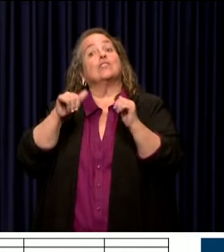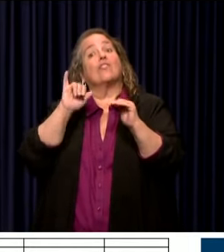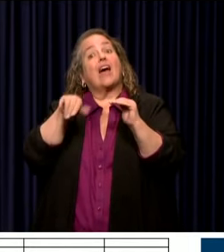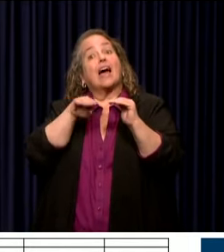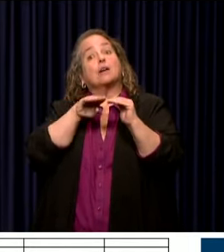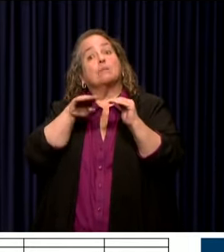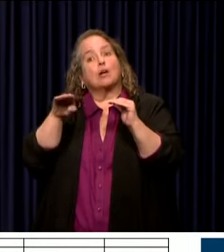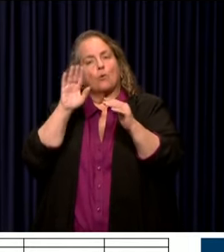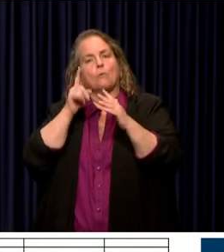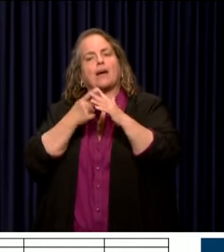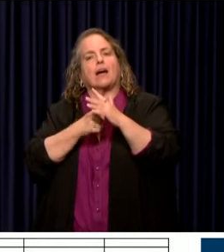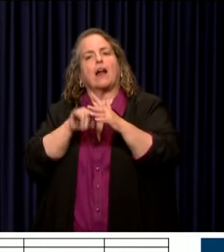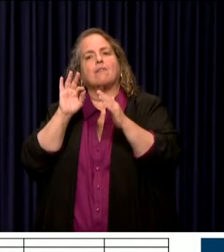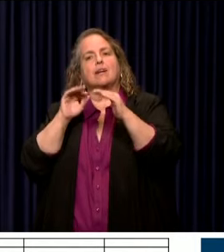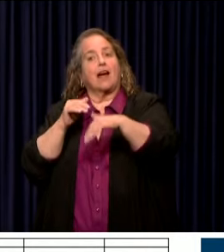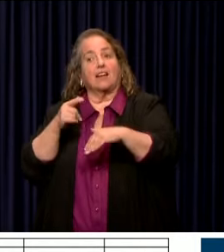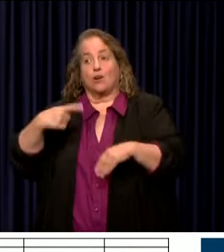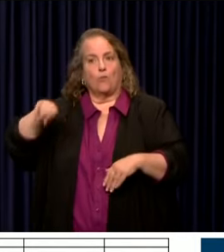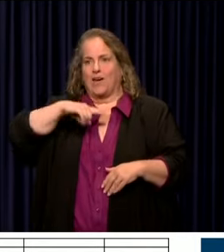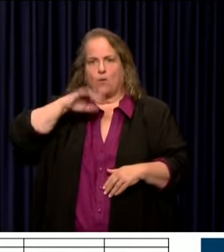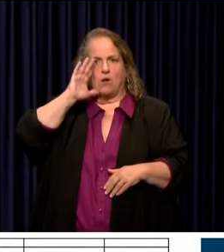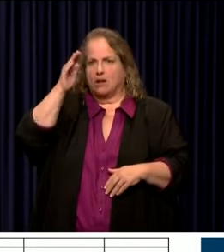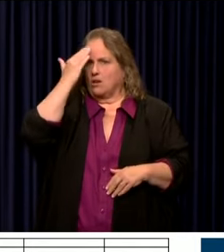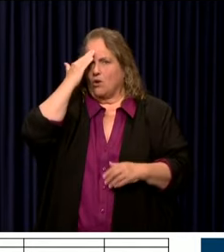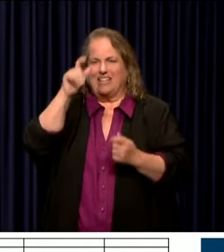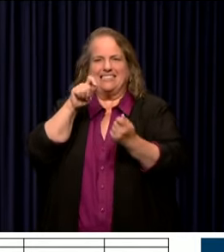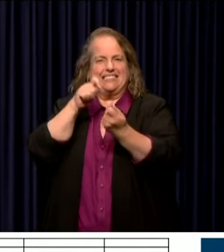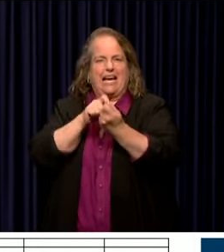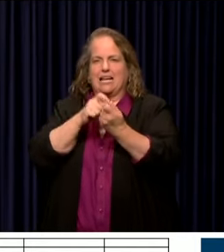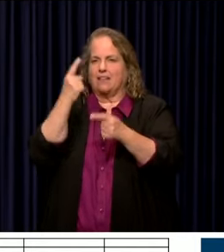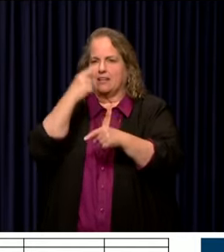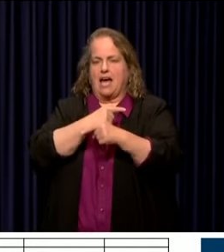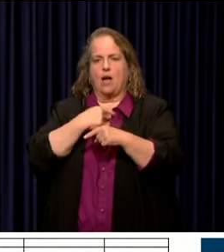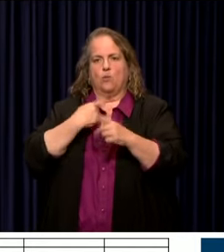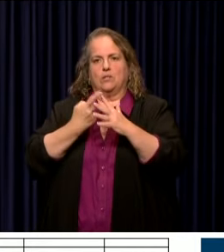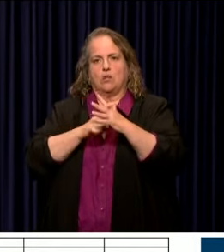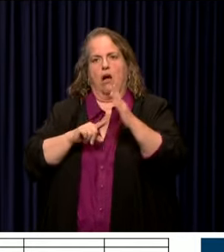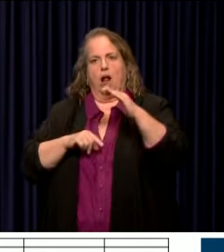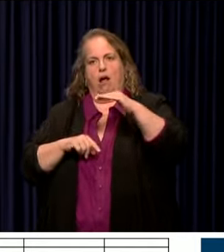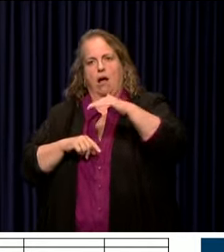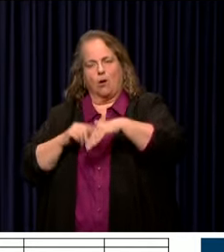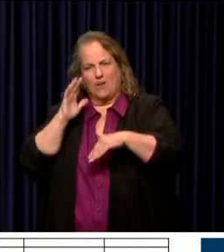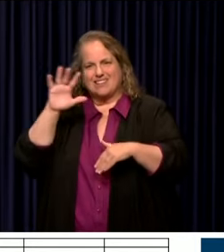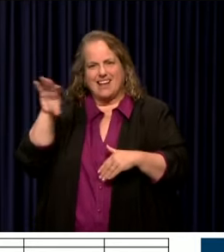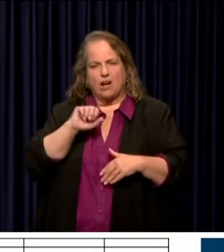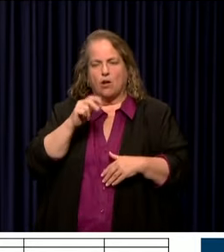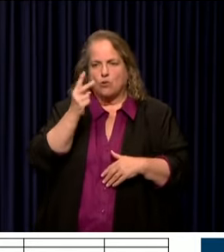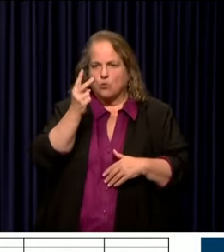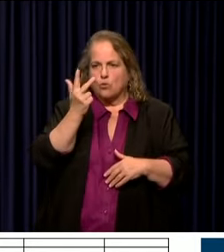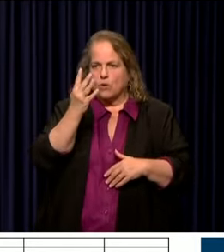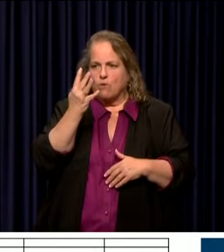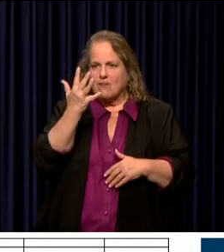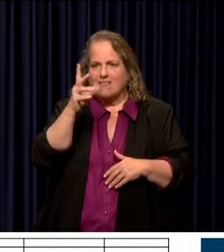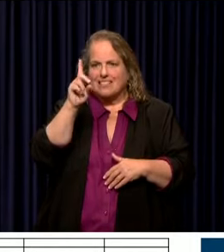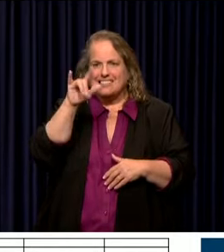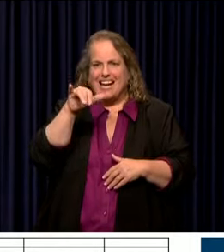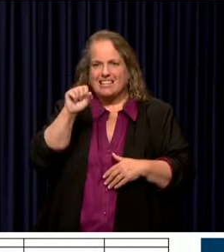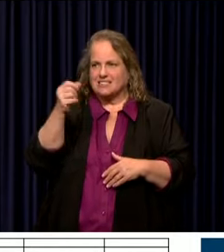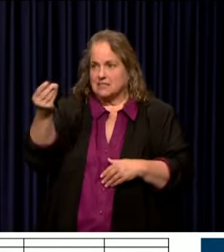ABOUT SIGNIFICANT INCREASED CAPACITY AND HOW WE'RE GOING TO USE IT.